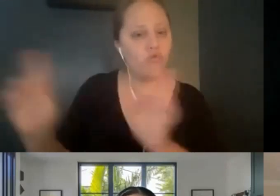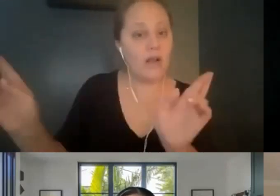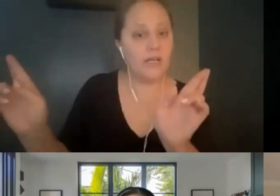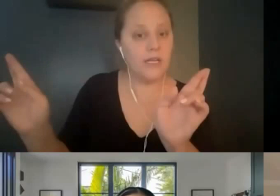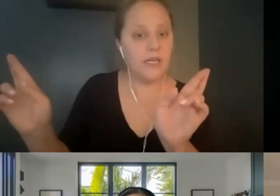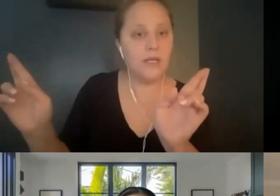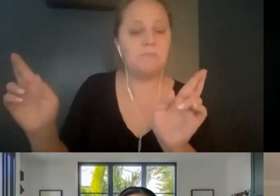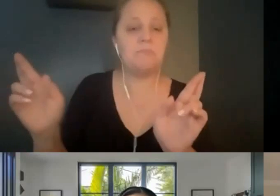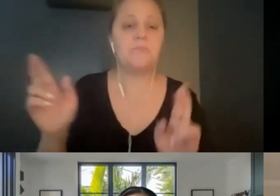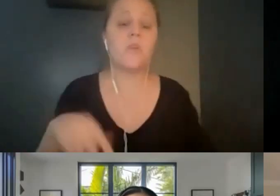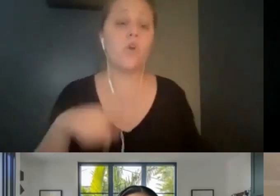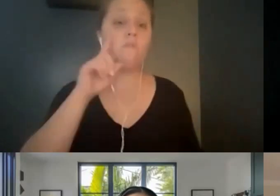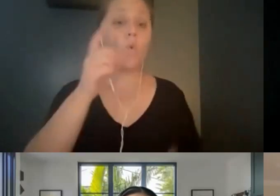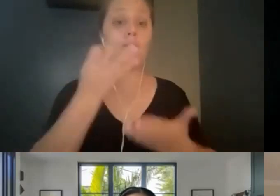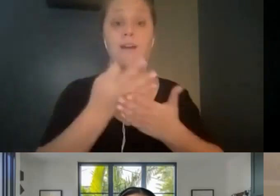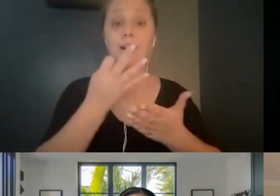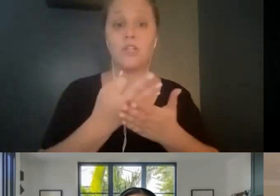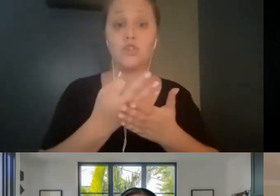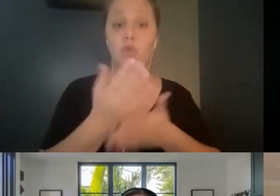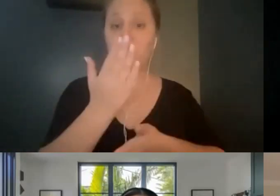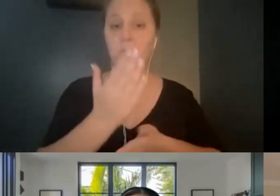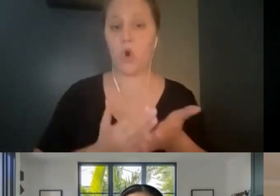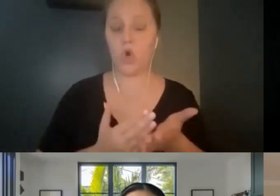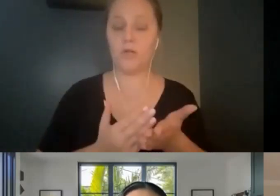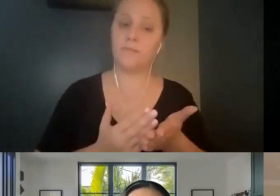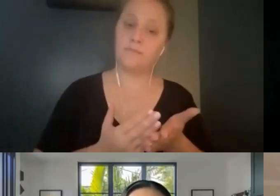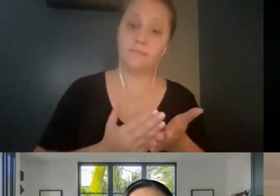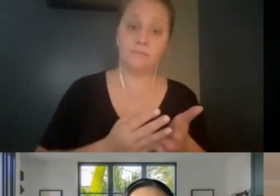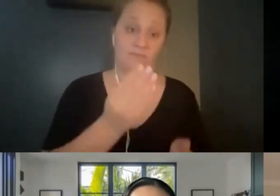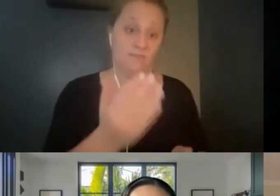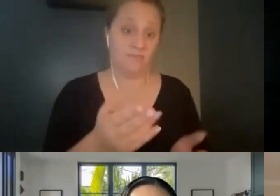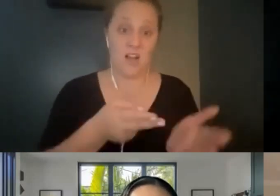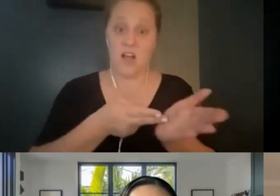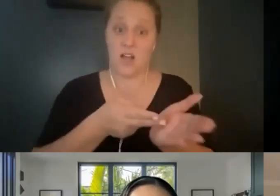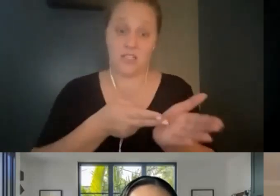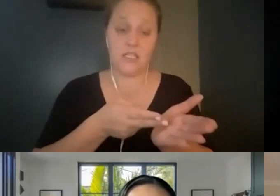but as far as the financial part honestly, our partnerships with other